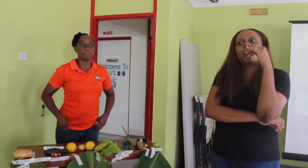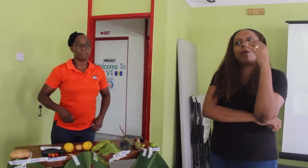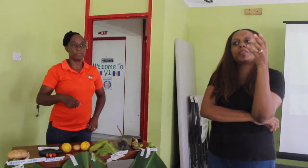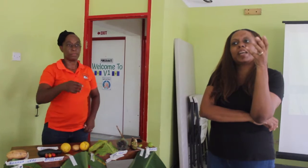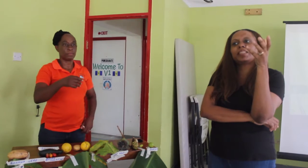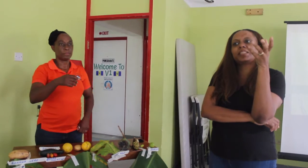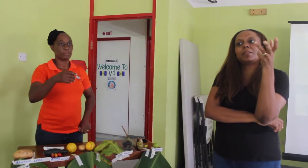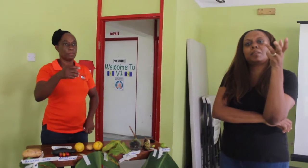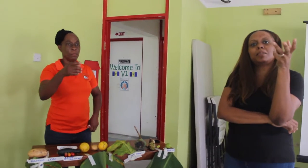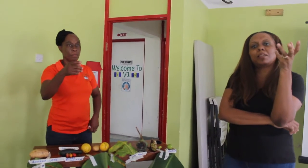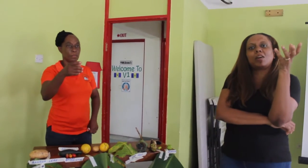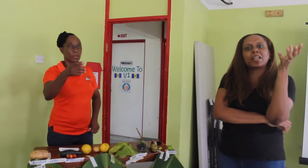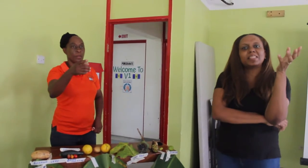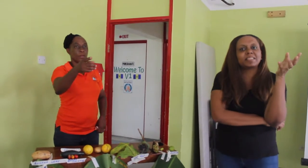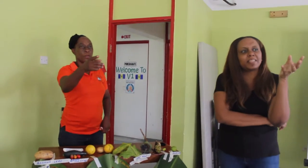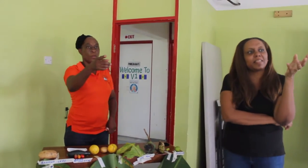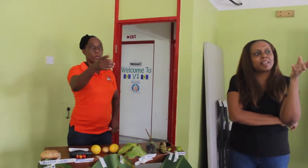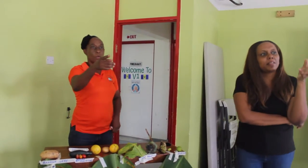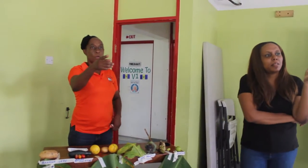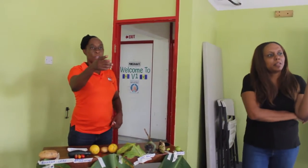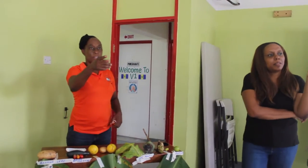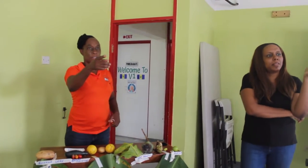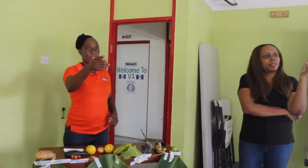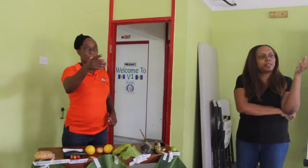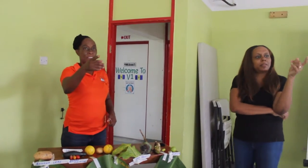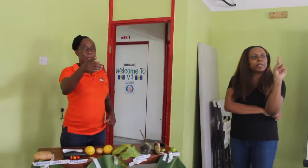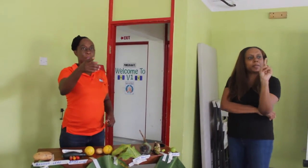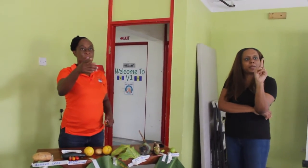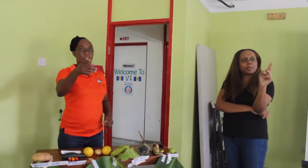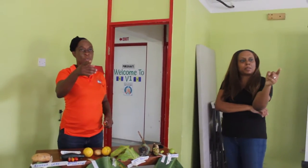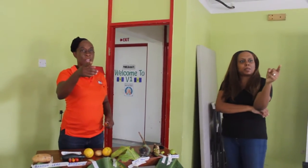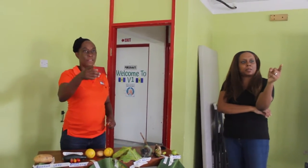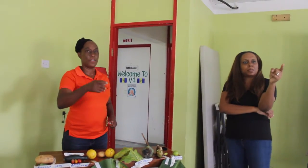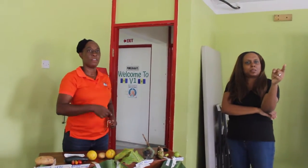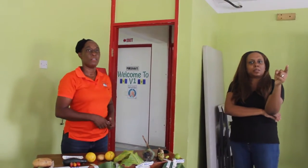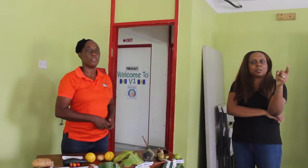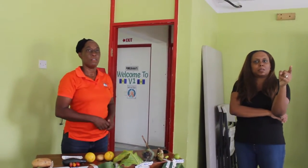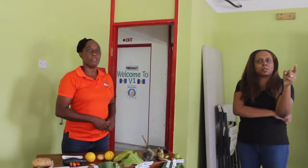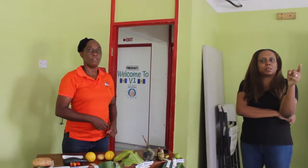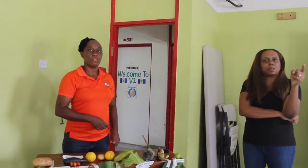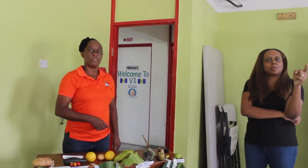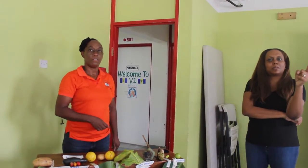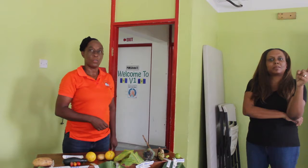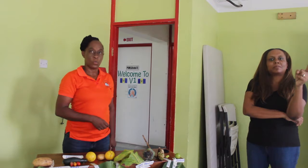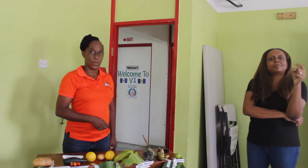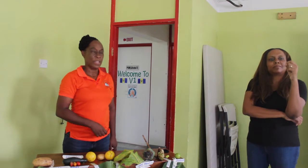all that is uh all that is saying that okay this is an example that we have here right